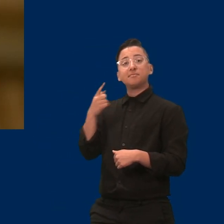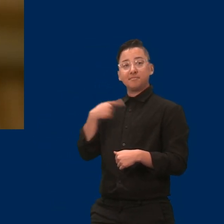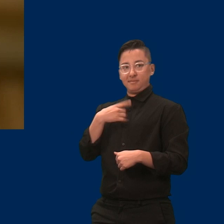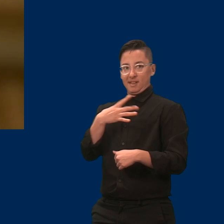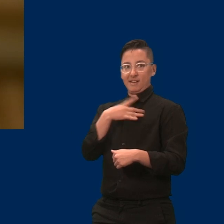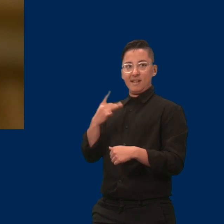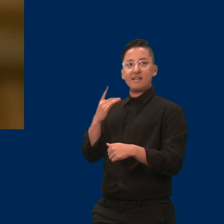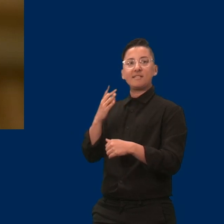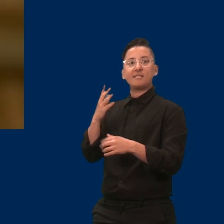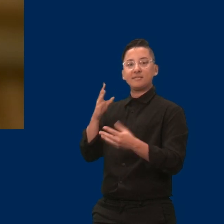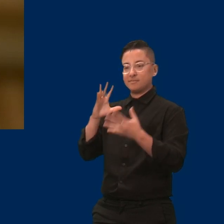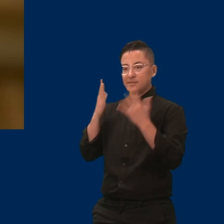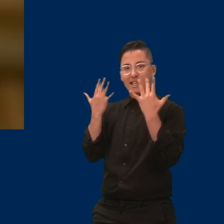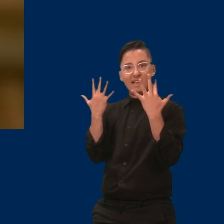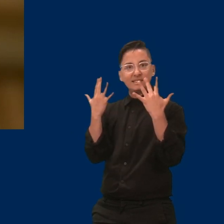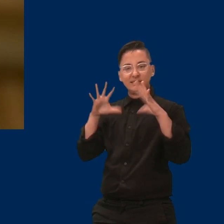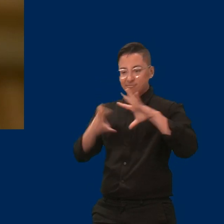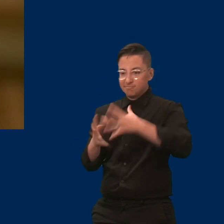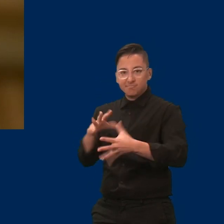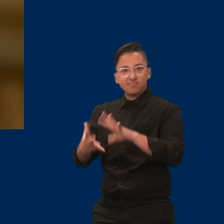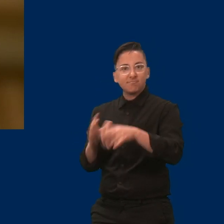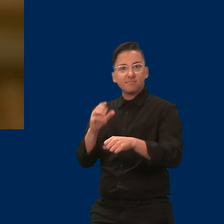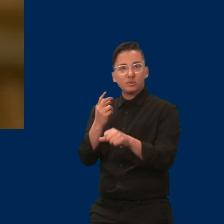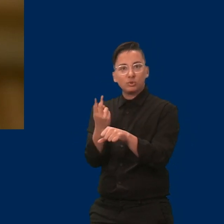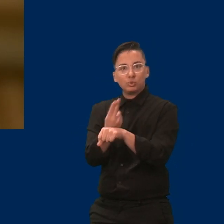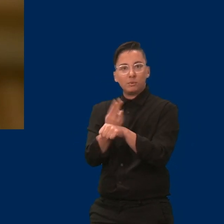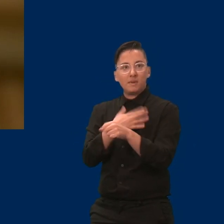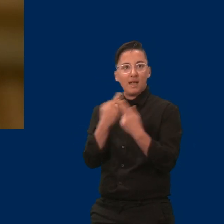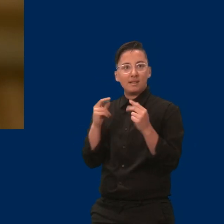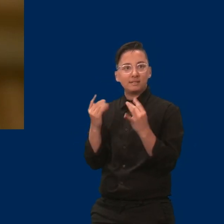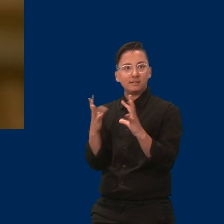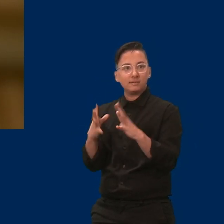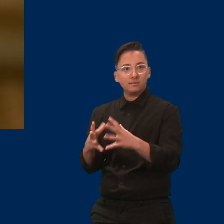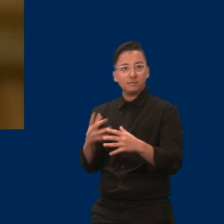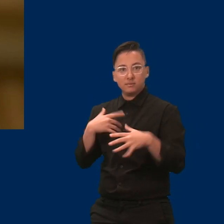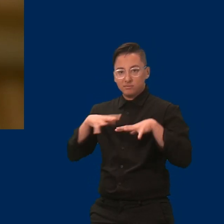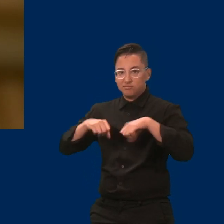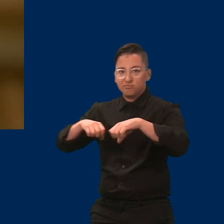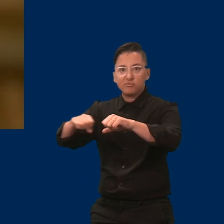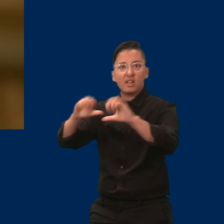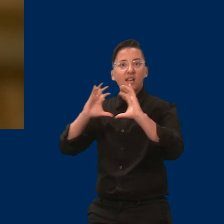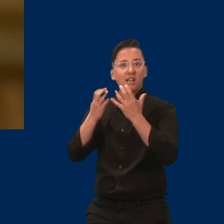I have taken woodworking and construction classes.